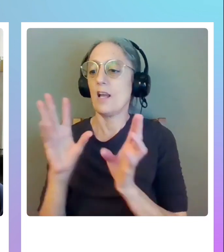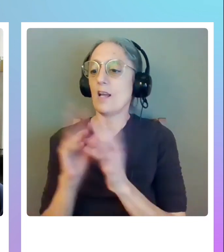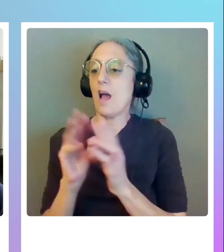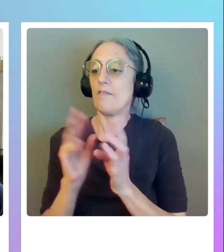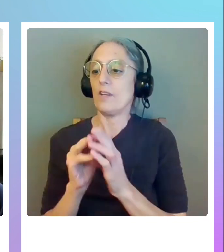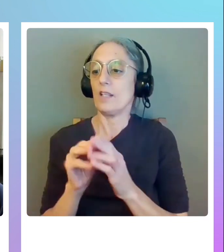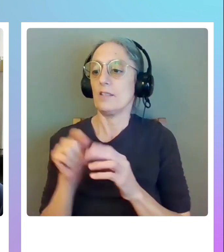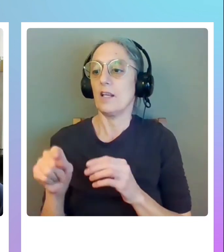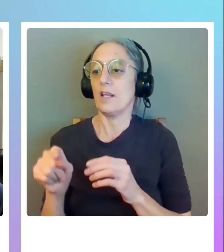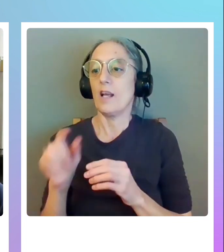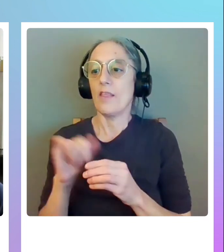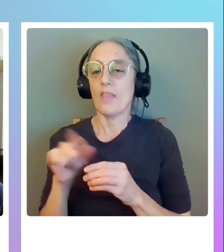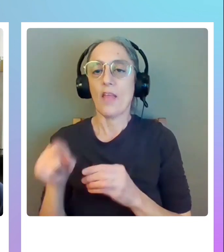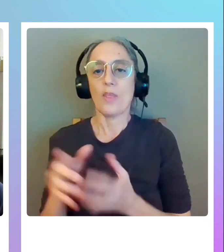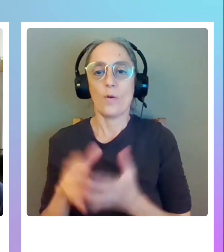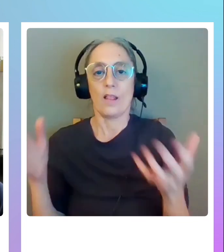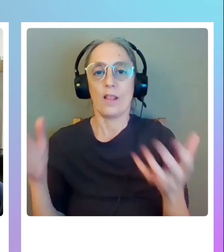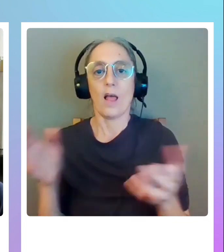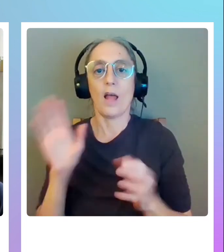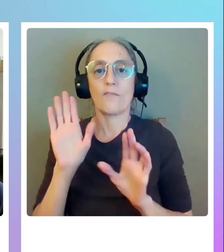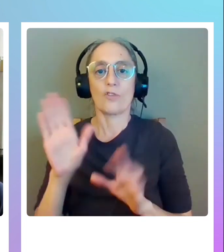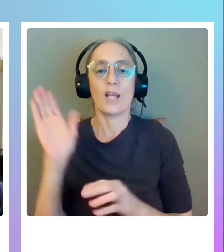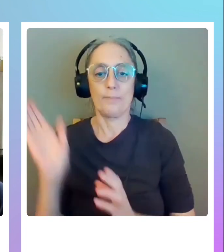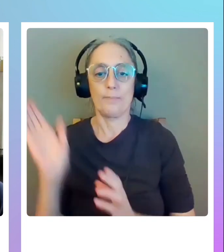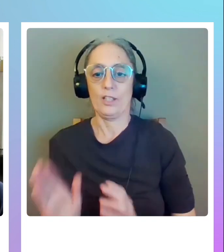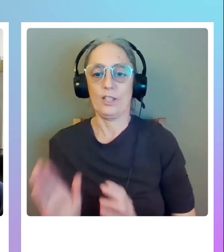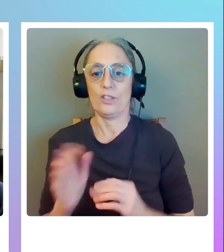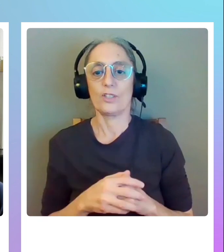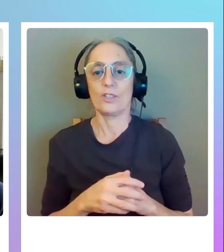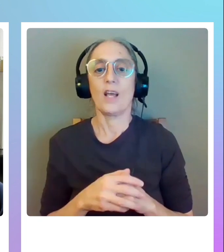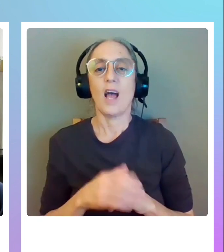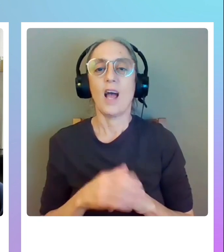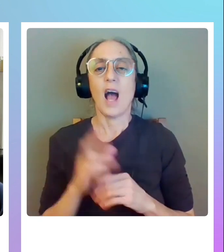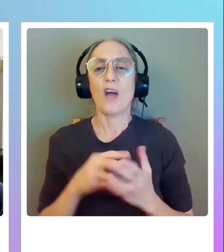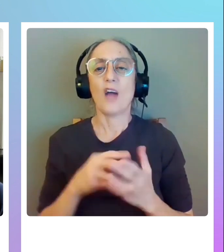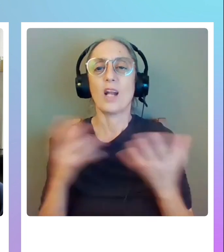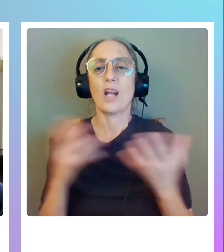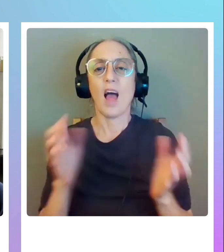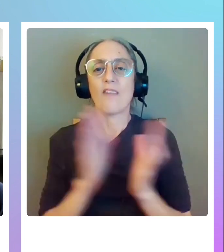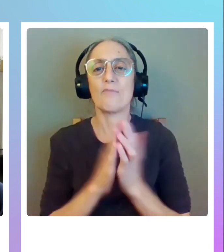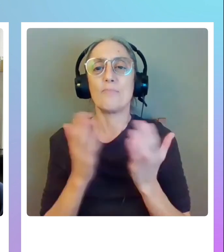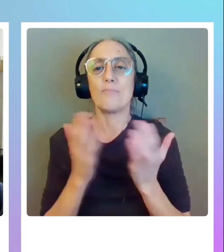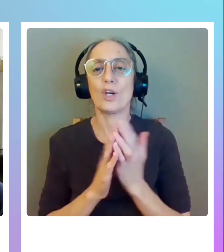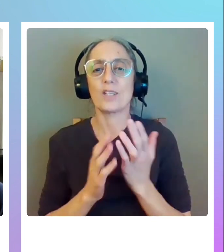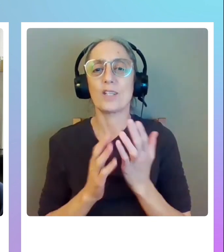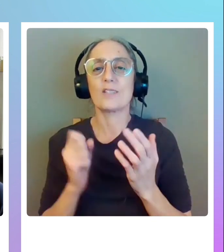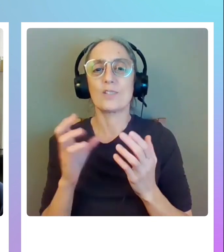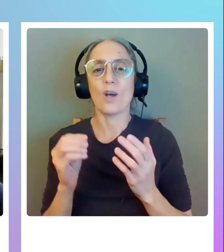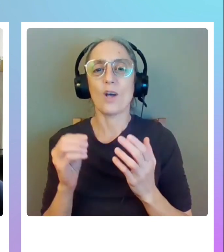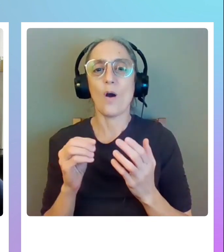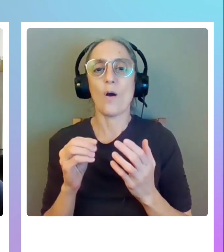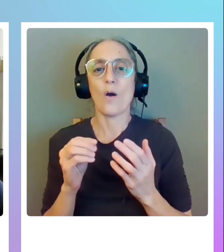that there was a lot of great speakers. I read a lot of books, so seek those books out.